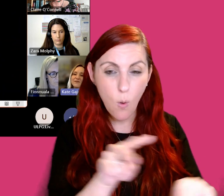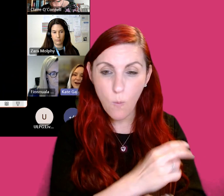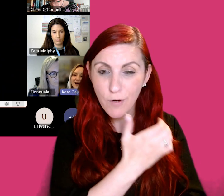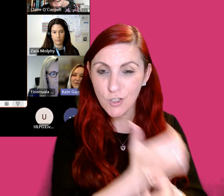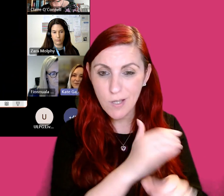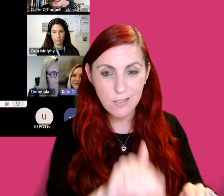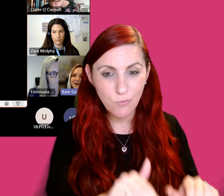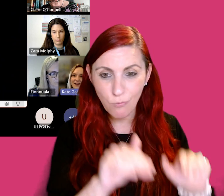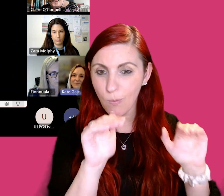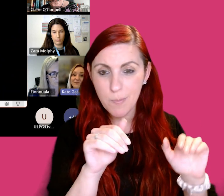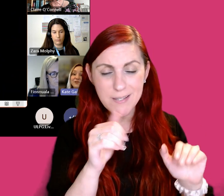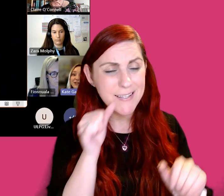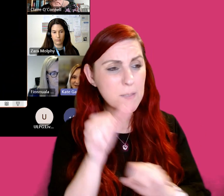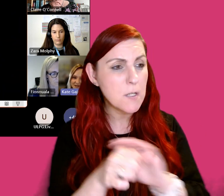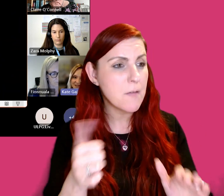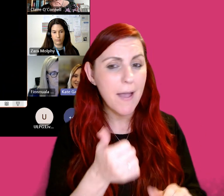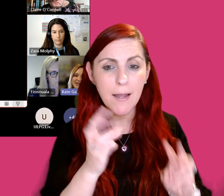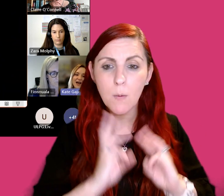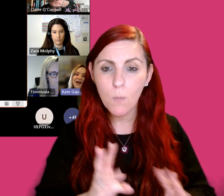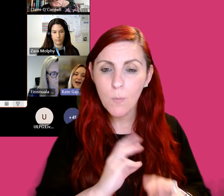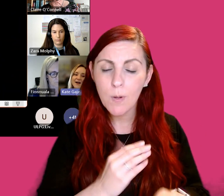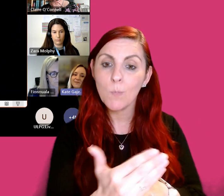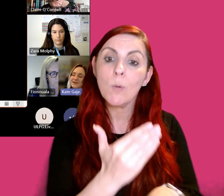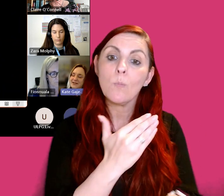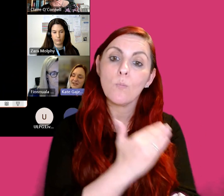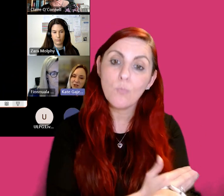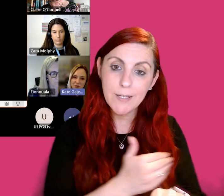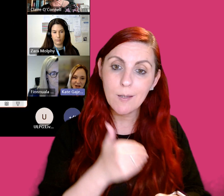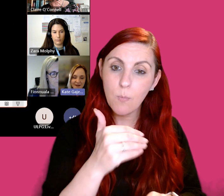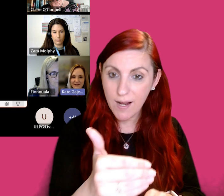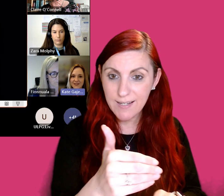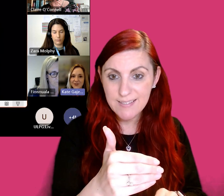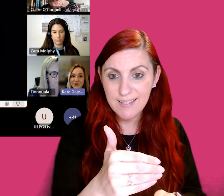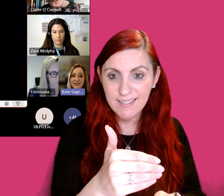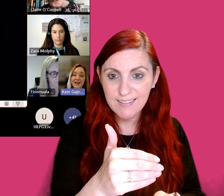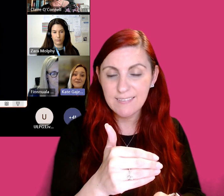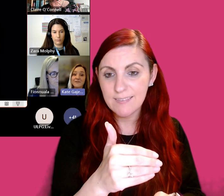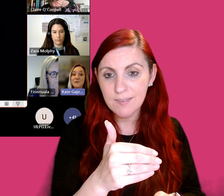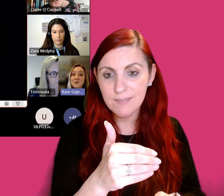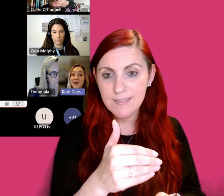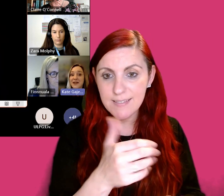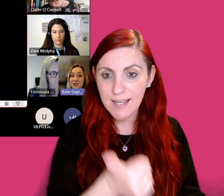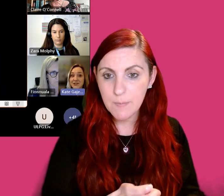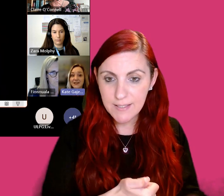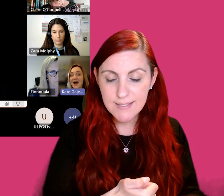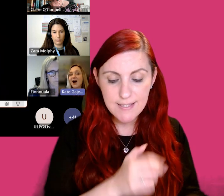with uh with uh with pre-diabetes um there is huge emphasis on risk and I think fanola mentioned that